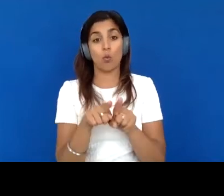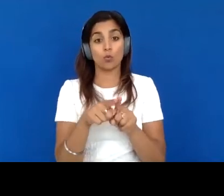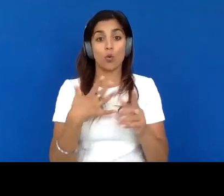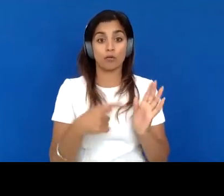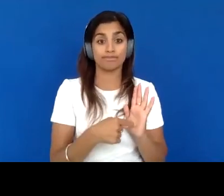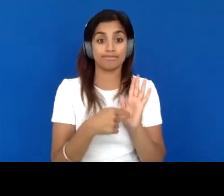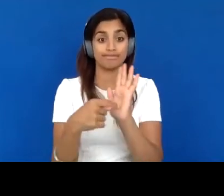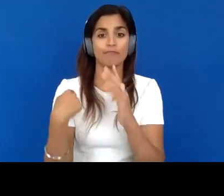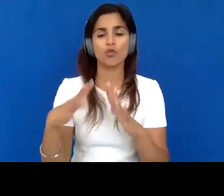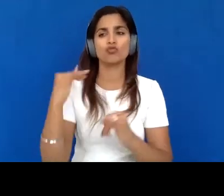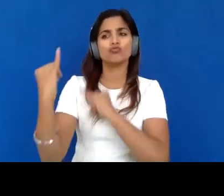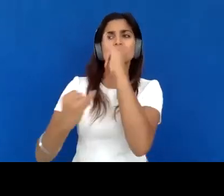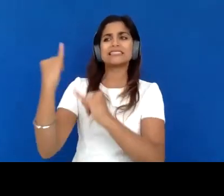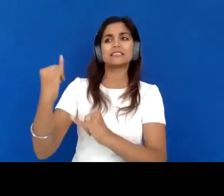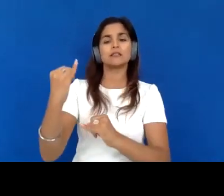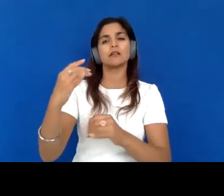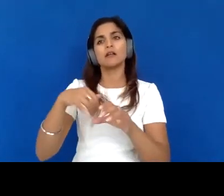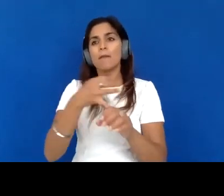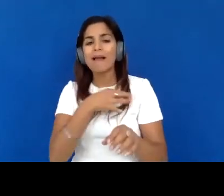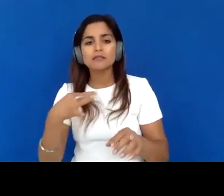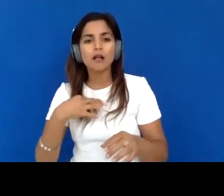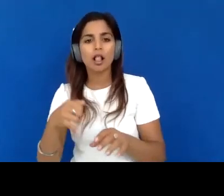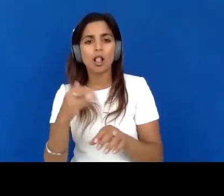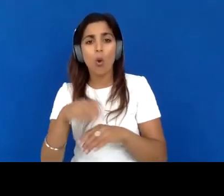is not about whether these medical professionals intended to cause harm